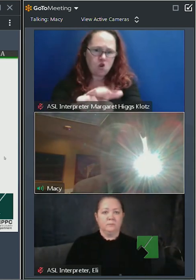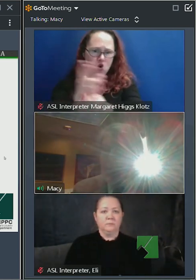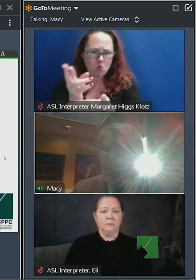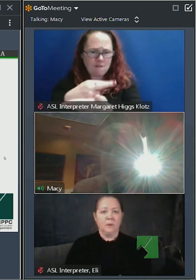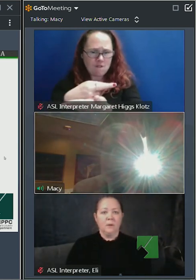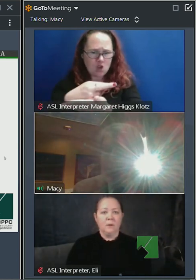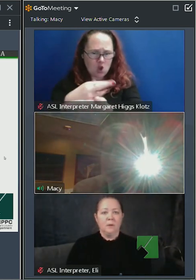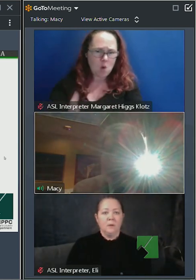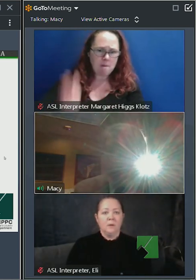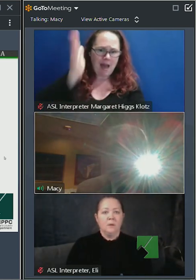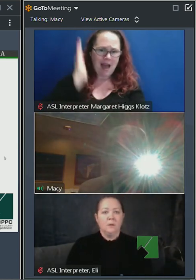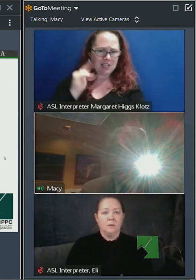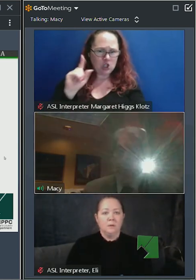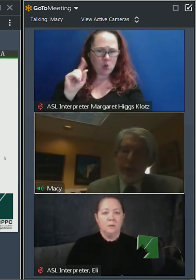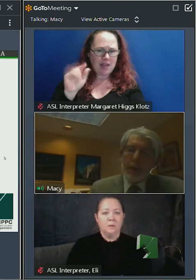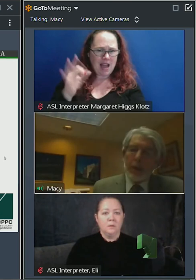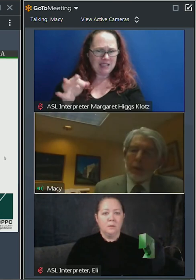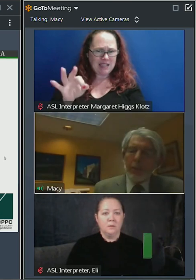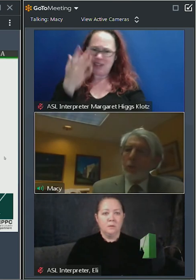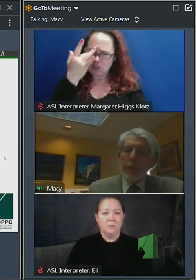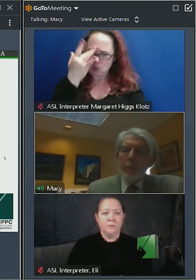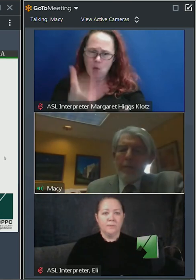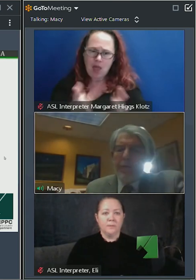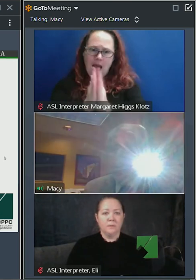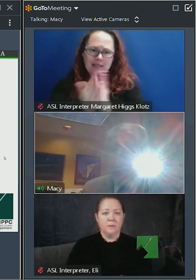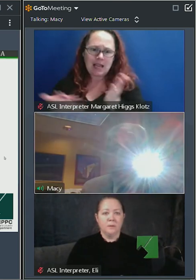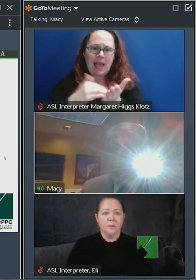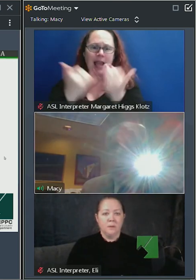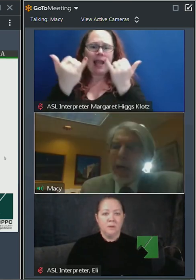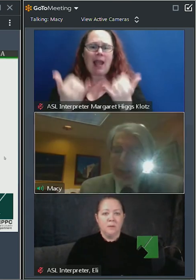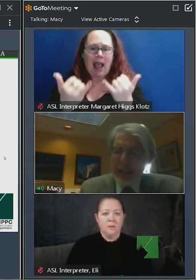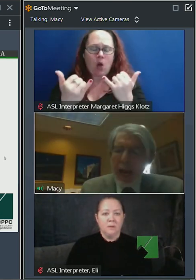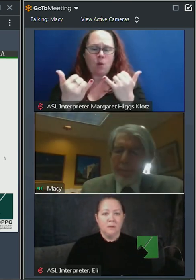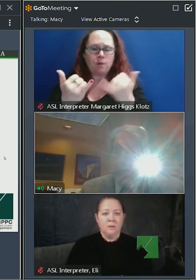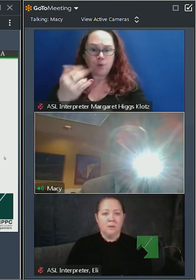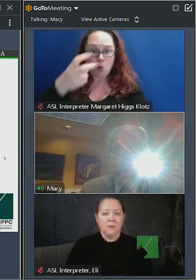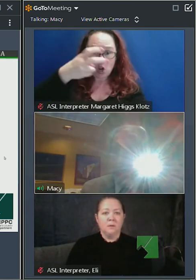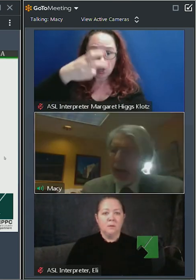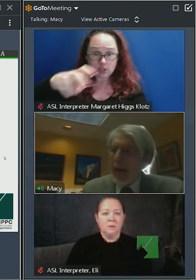And that's why we need one now. So then when we investigated, how did this happen?